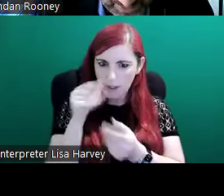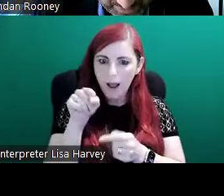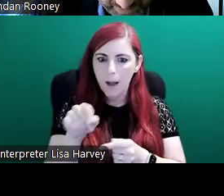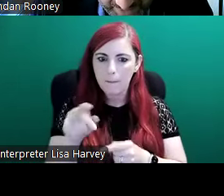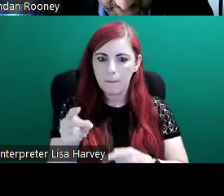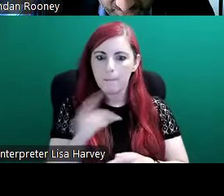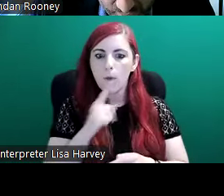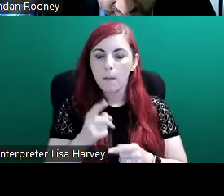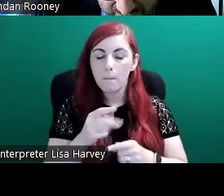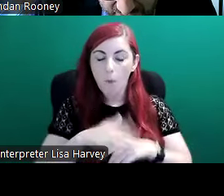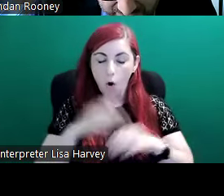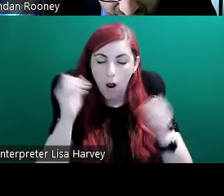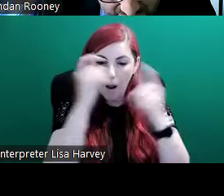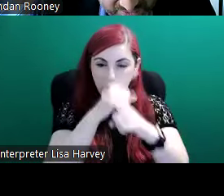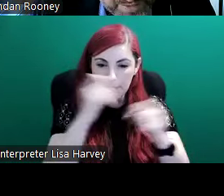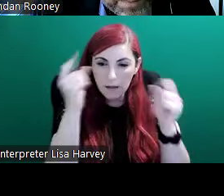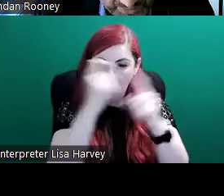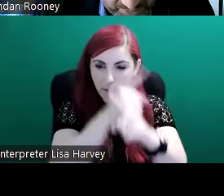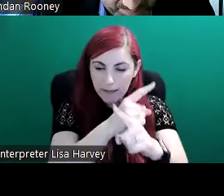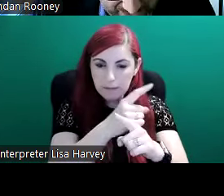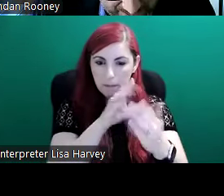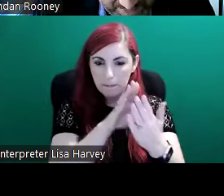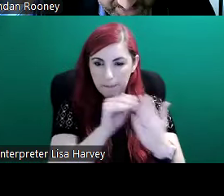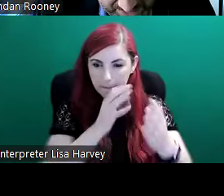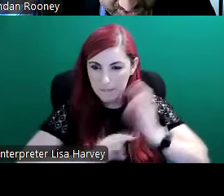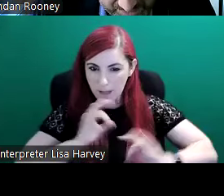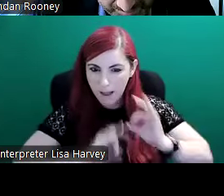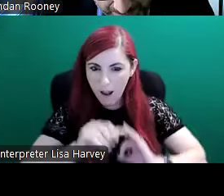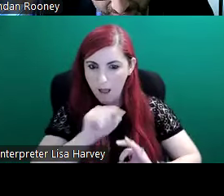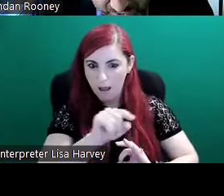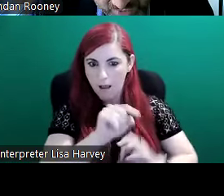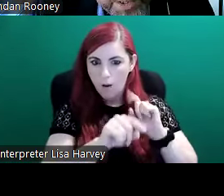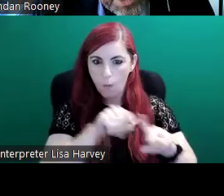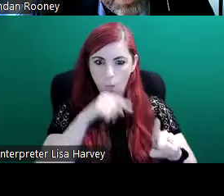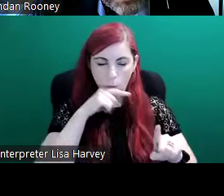paintings, with the subtle suggestions of volume, depth and texture, drew them slowly